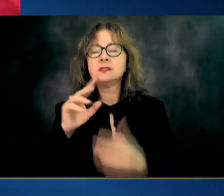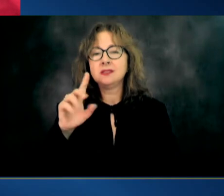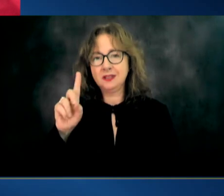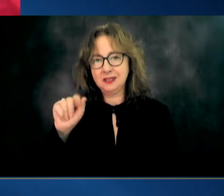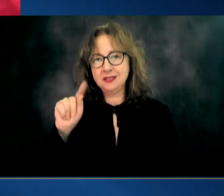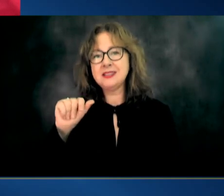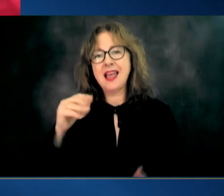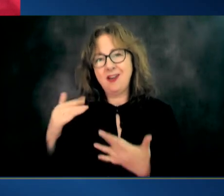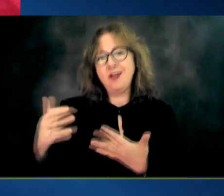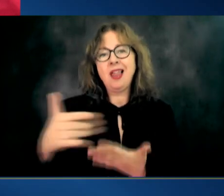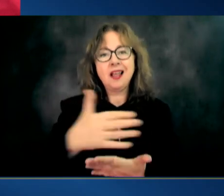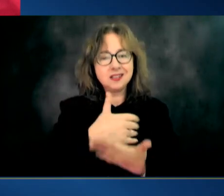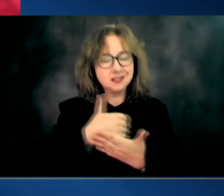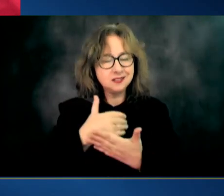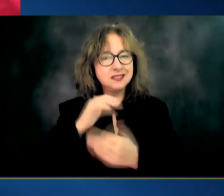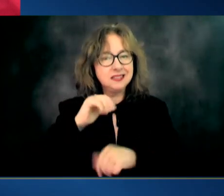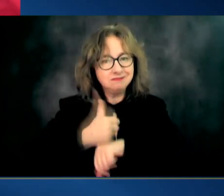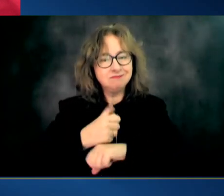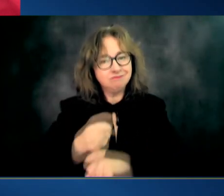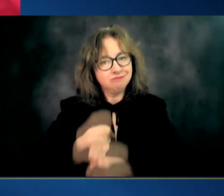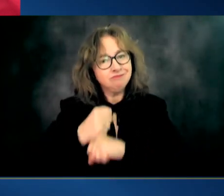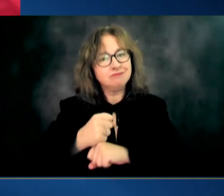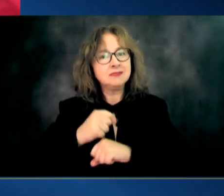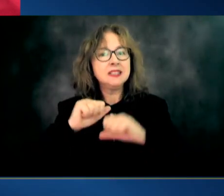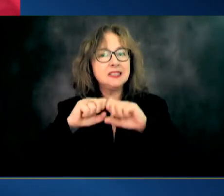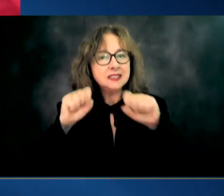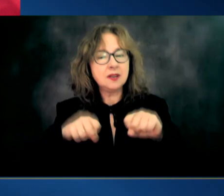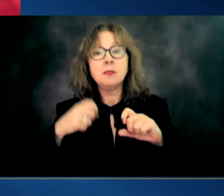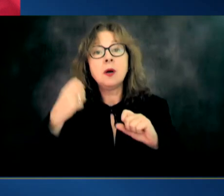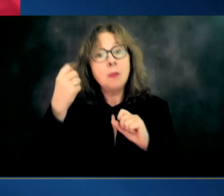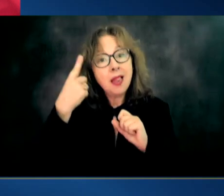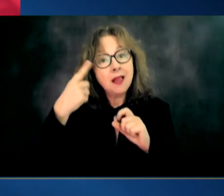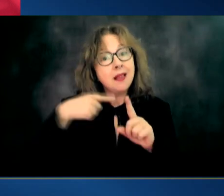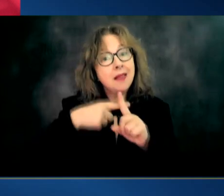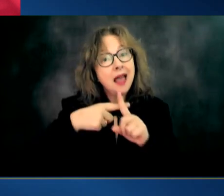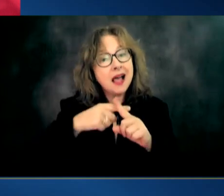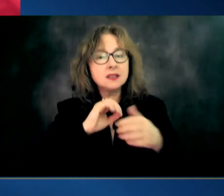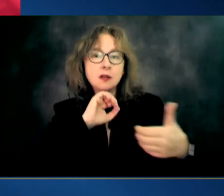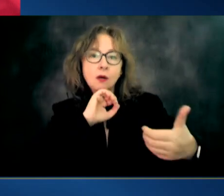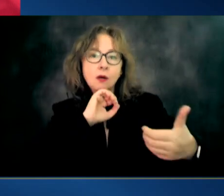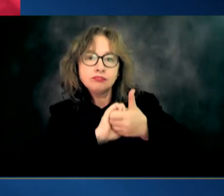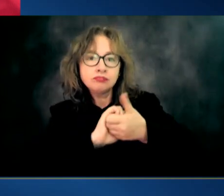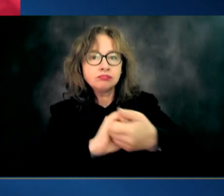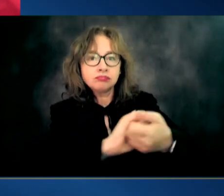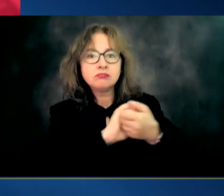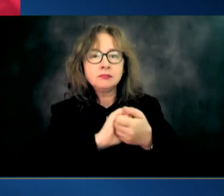as well as strong collaborations between the sickle cell community healthcare providers,